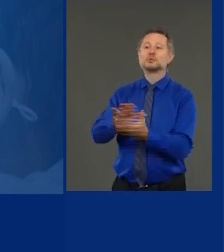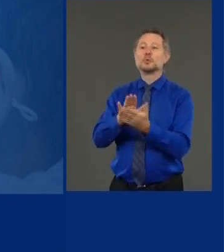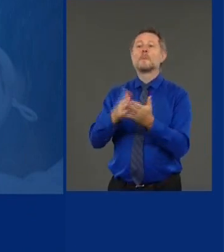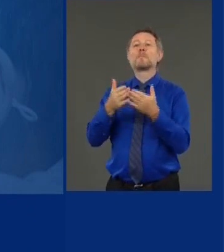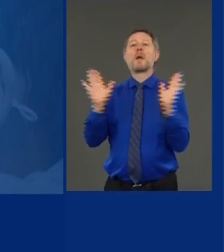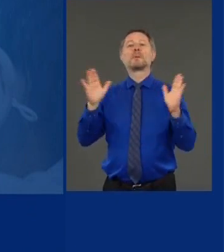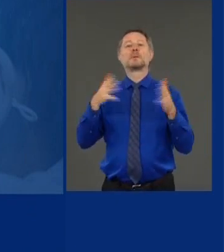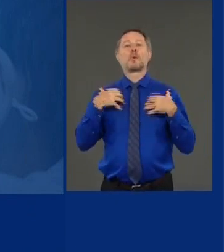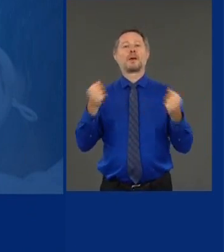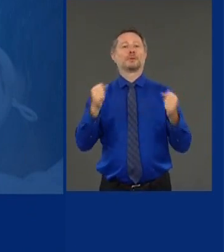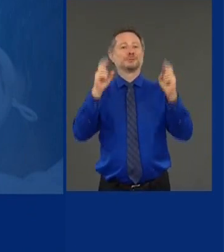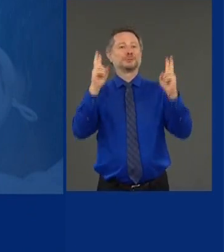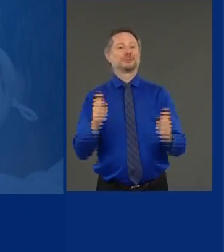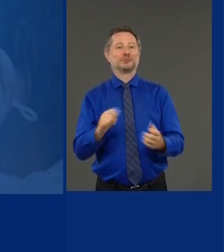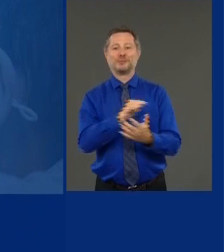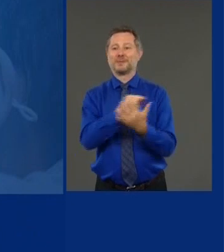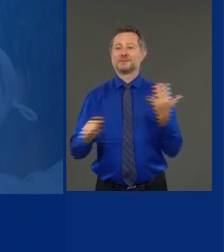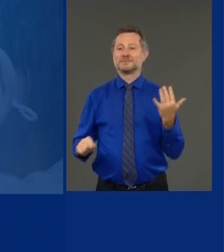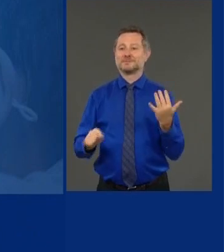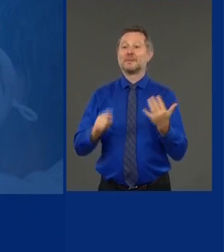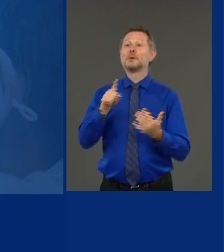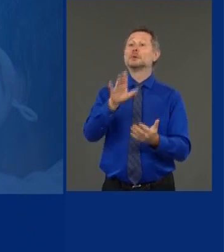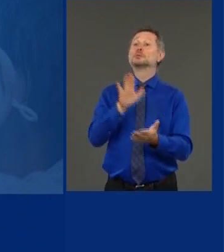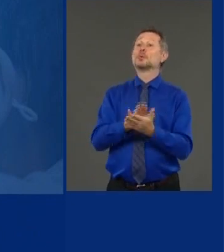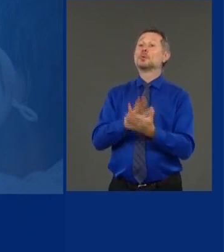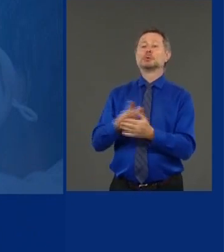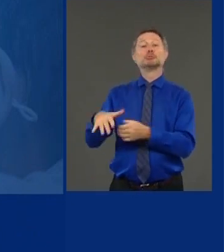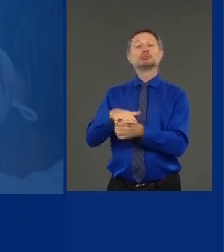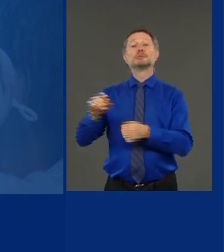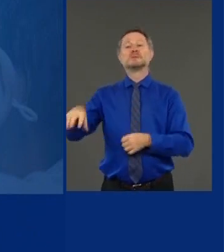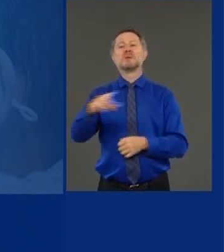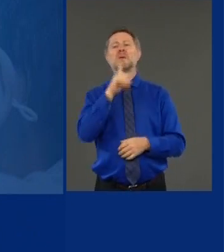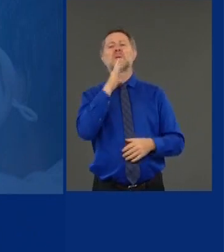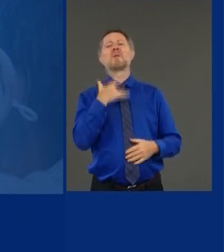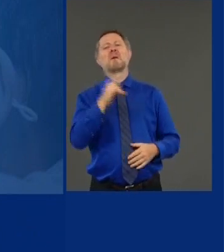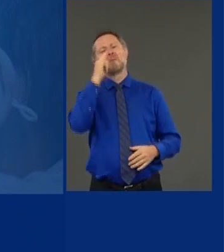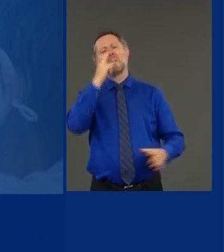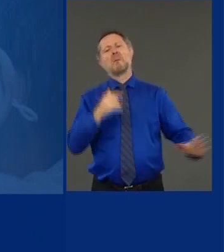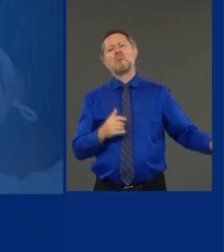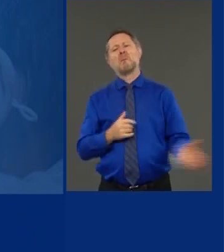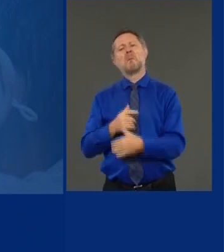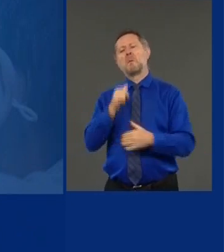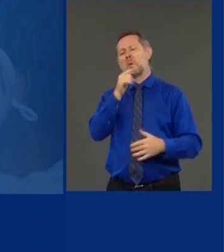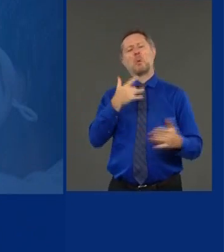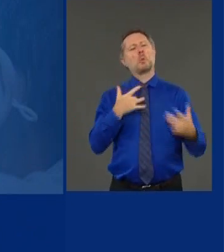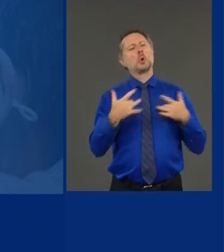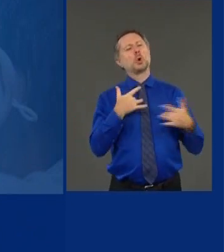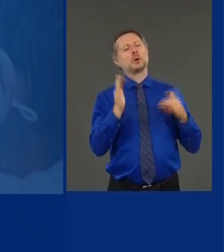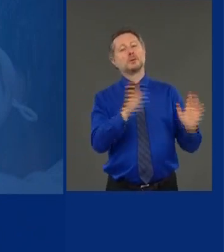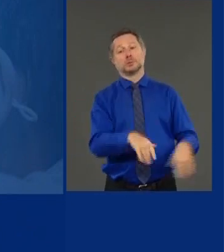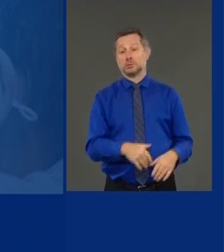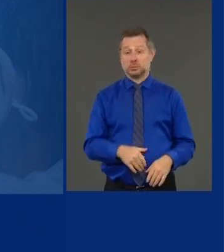THEY ARE NOT GOING TO TRUST THE SCHOOL DISTRICT. THIS IS AN ISSUE OF PUBLIC HEALTH. JUST BECAUSE THE SCHOOL DISTRICT